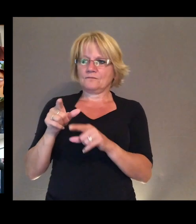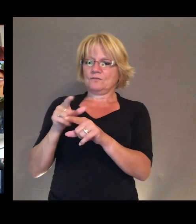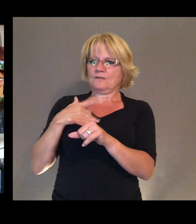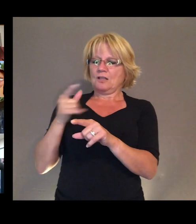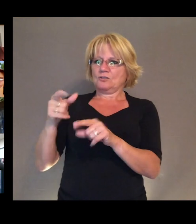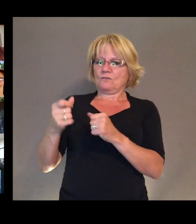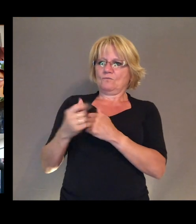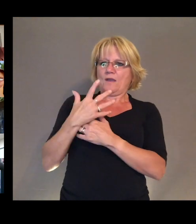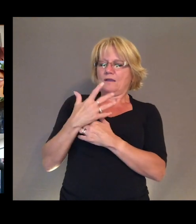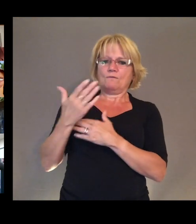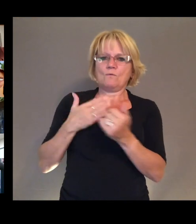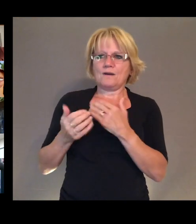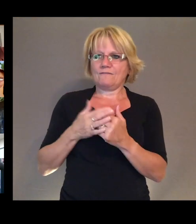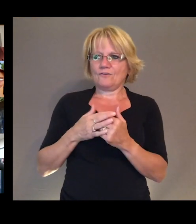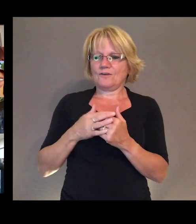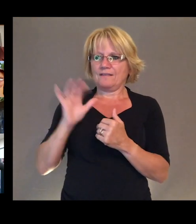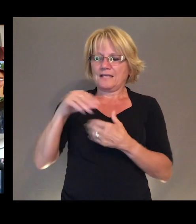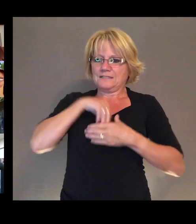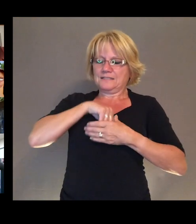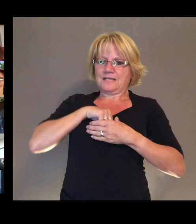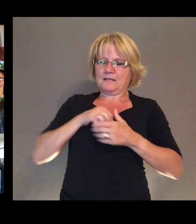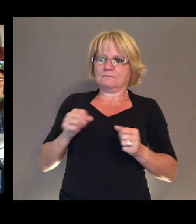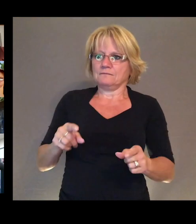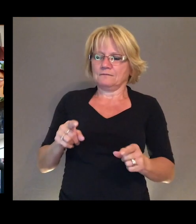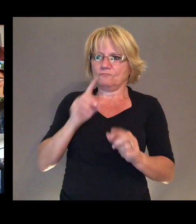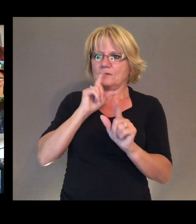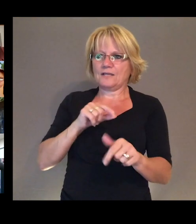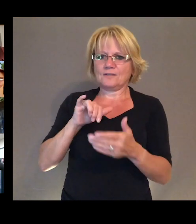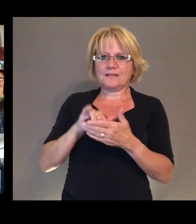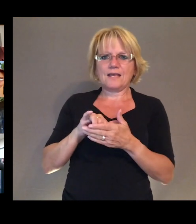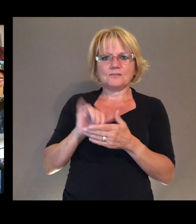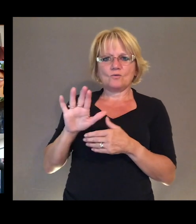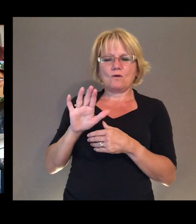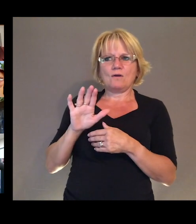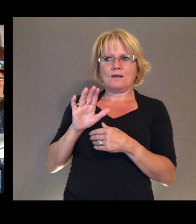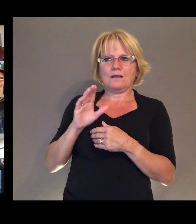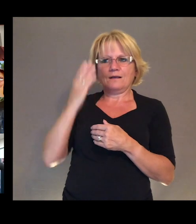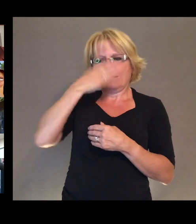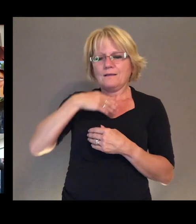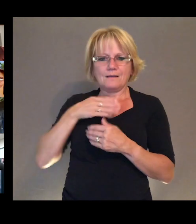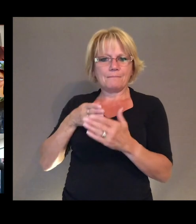that is your implicit bias towards black girls. And going back to what Kevin said,